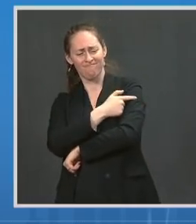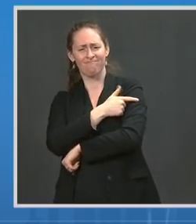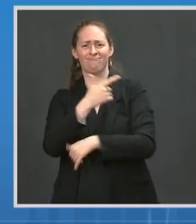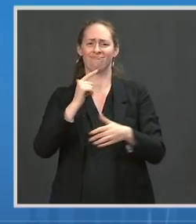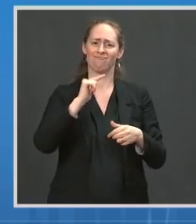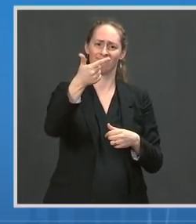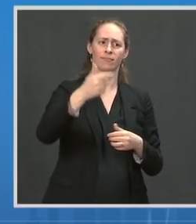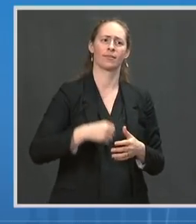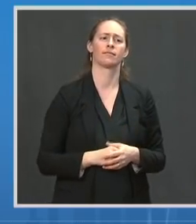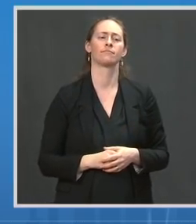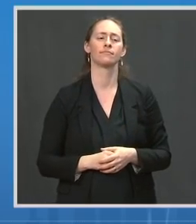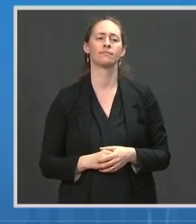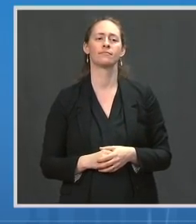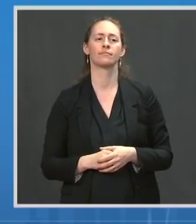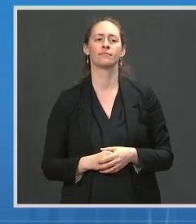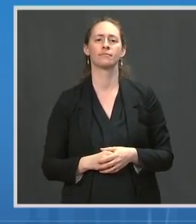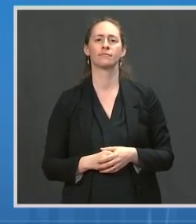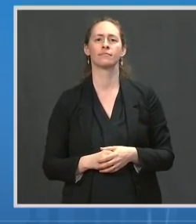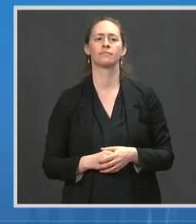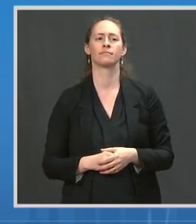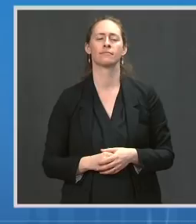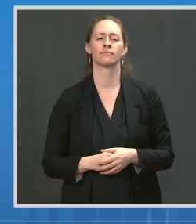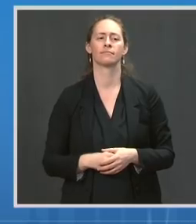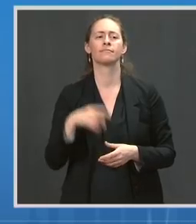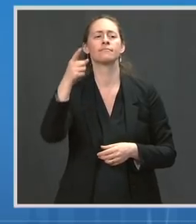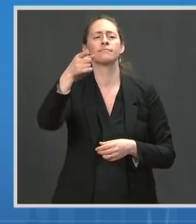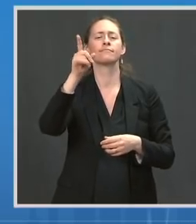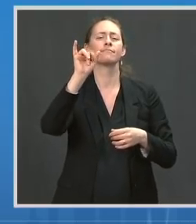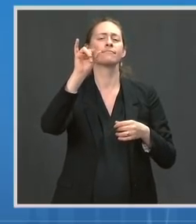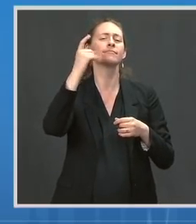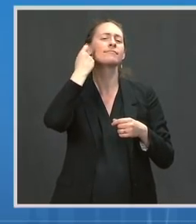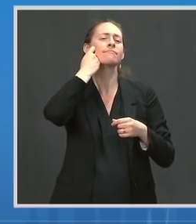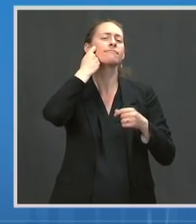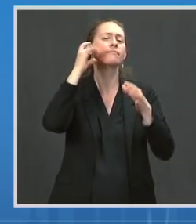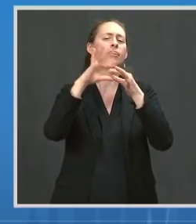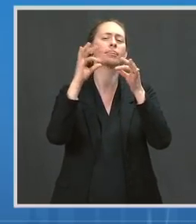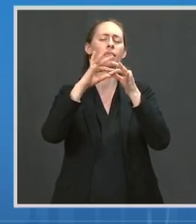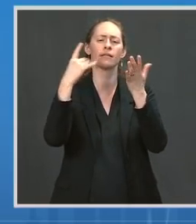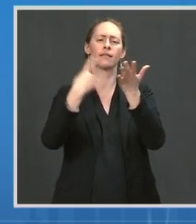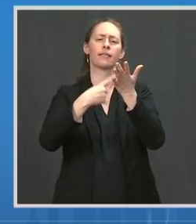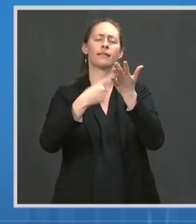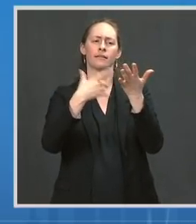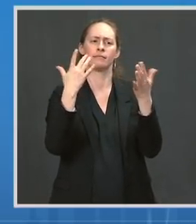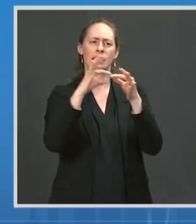about this safety priority that the country is placing and demonstrating.